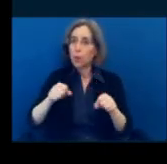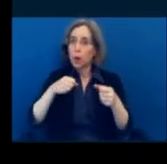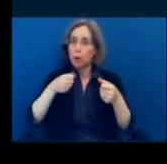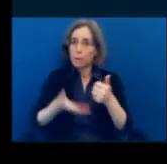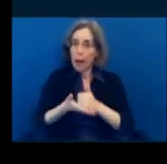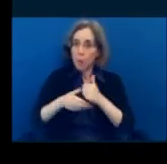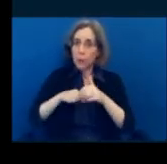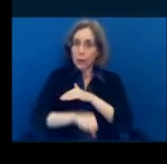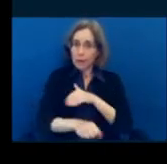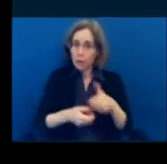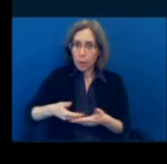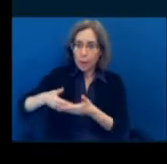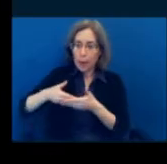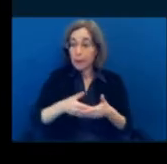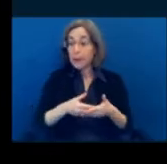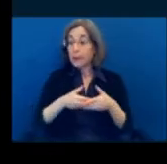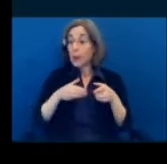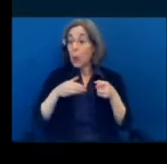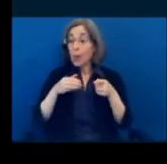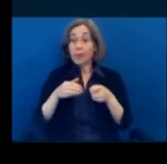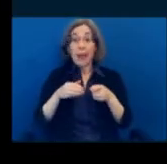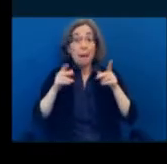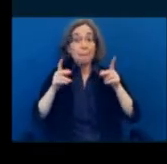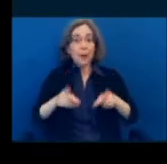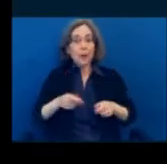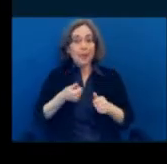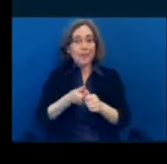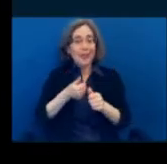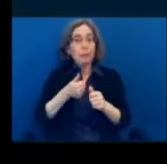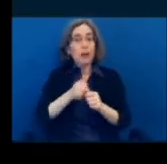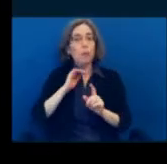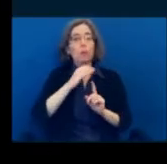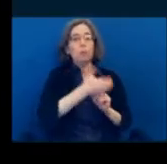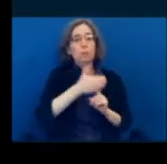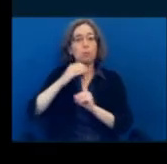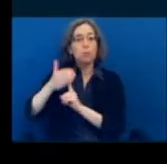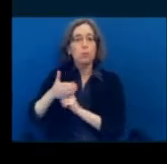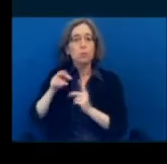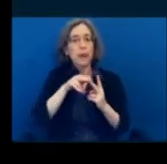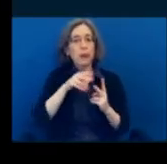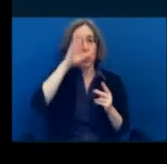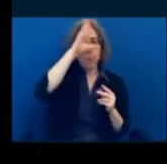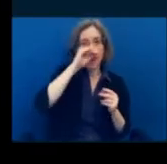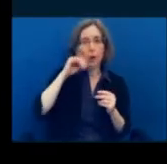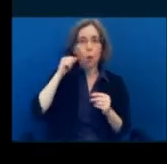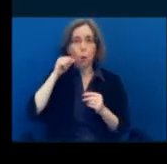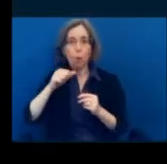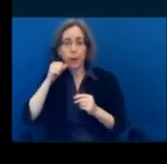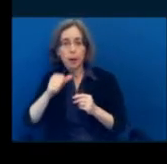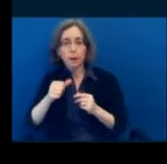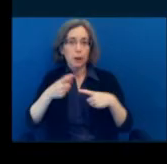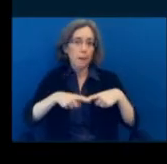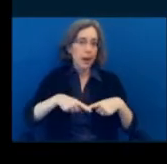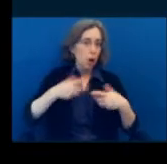WOMAN DEPENDING ON THE CIRCUMSTANCES OF BIRTH THEY WERE ATTENDING. WHILE HERE IN THIS CASE, YOU CAN SEE THE SEX WAS THE SAME, HE